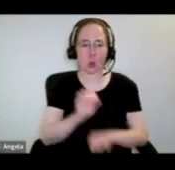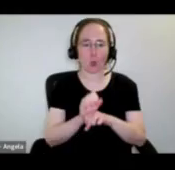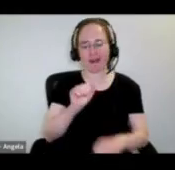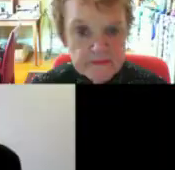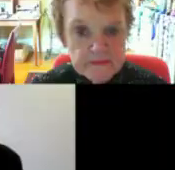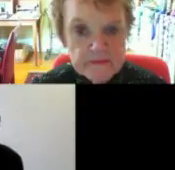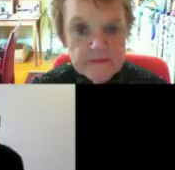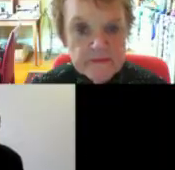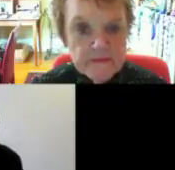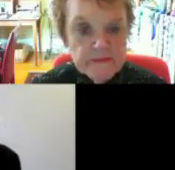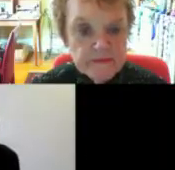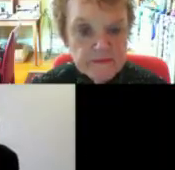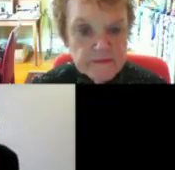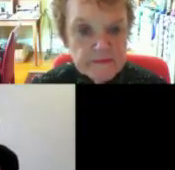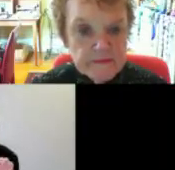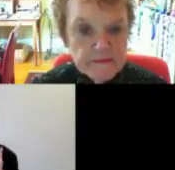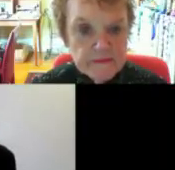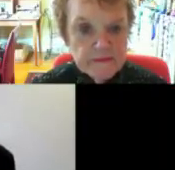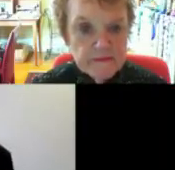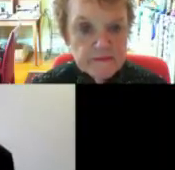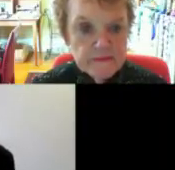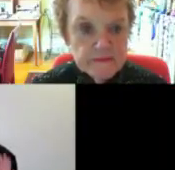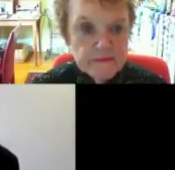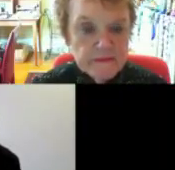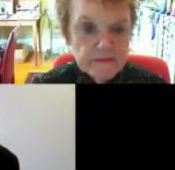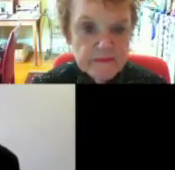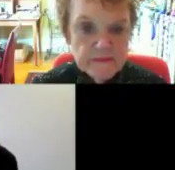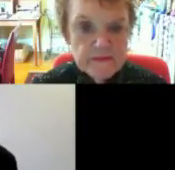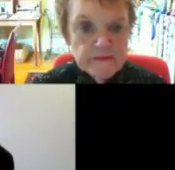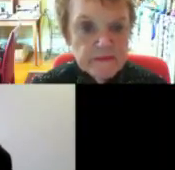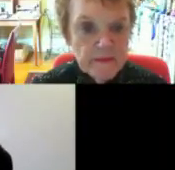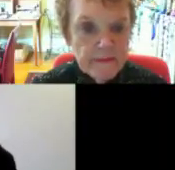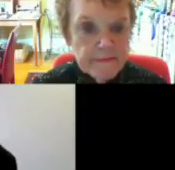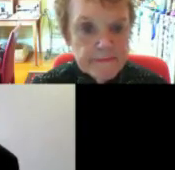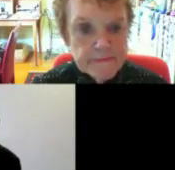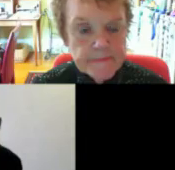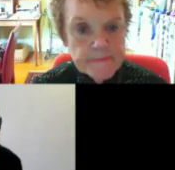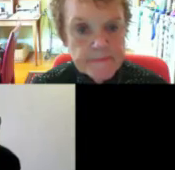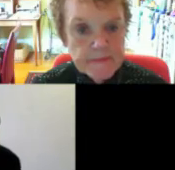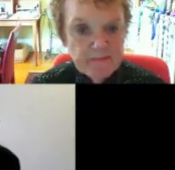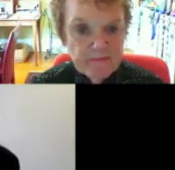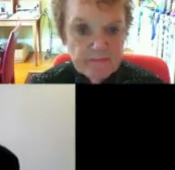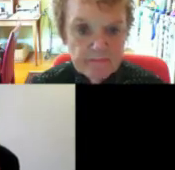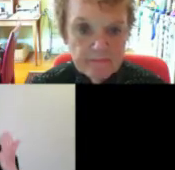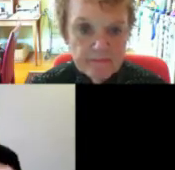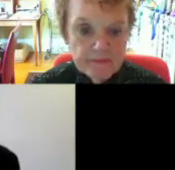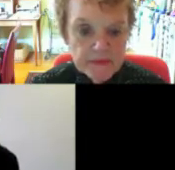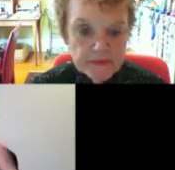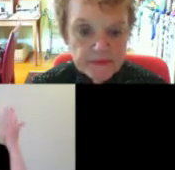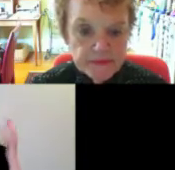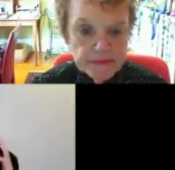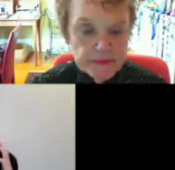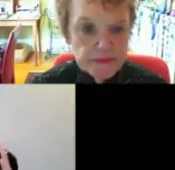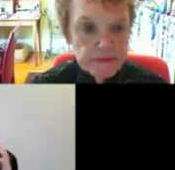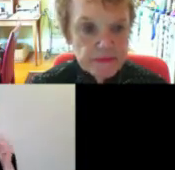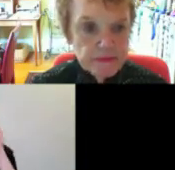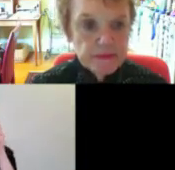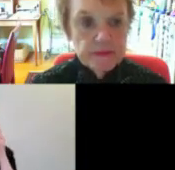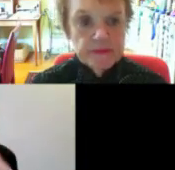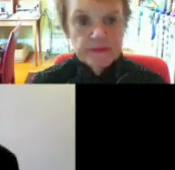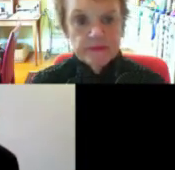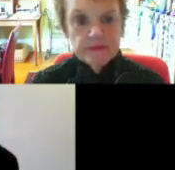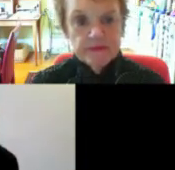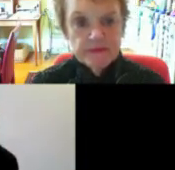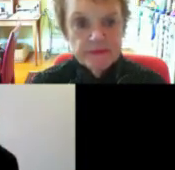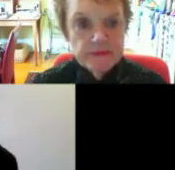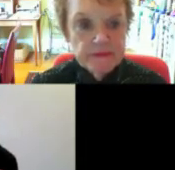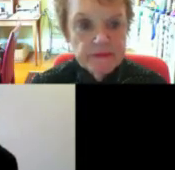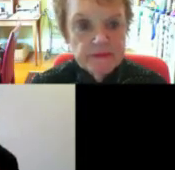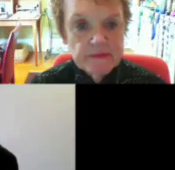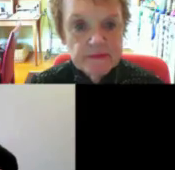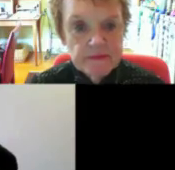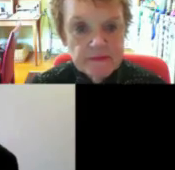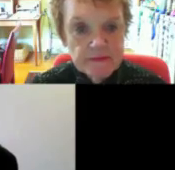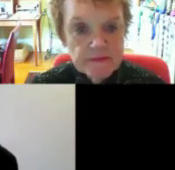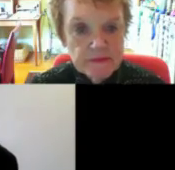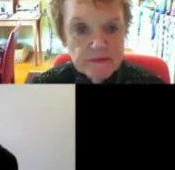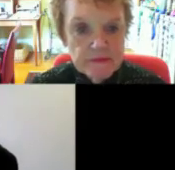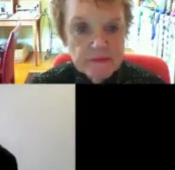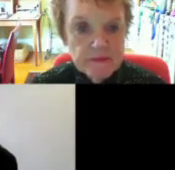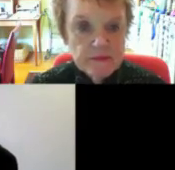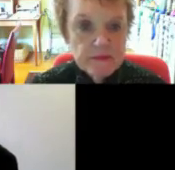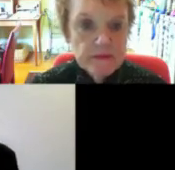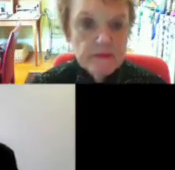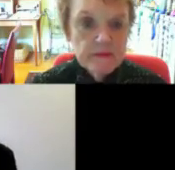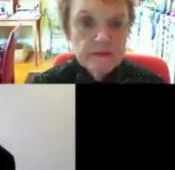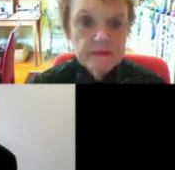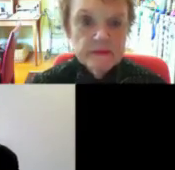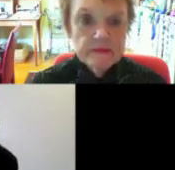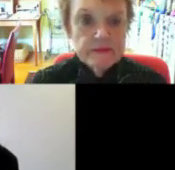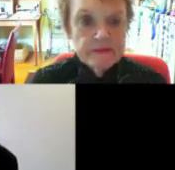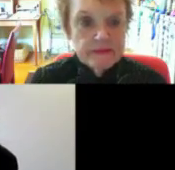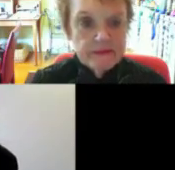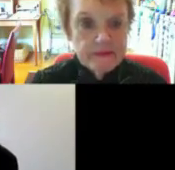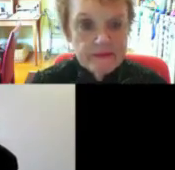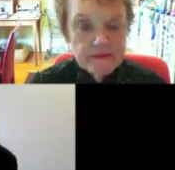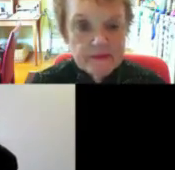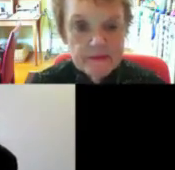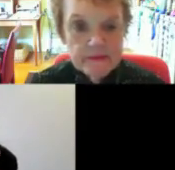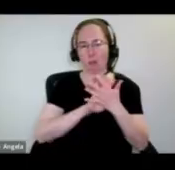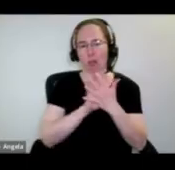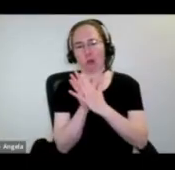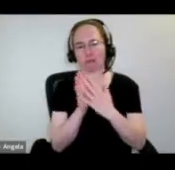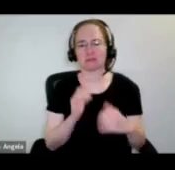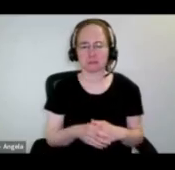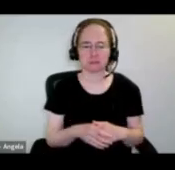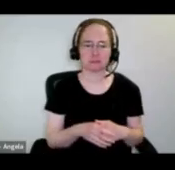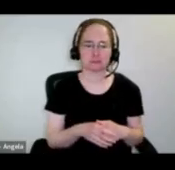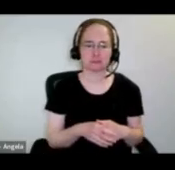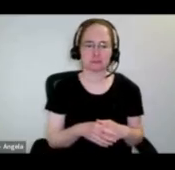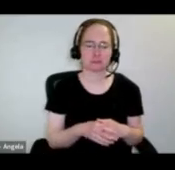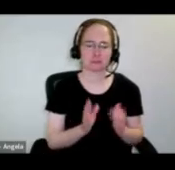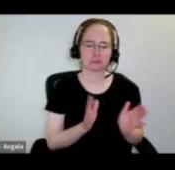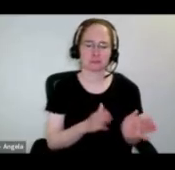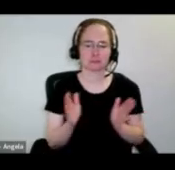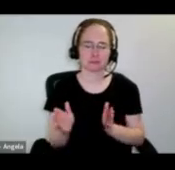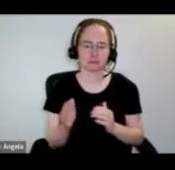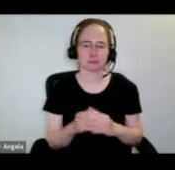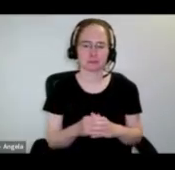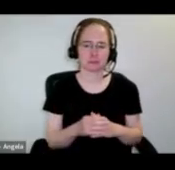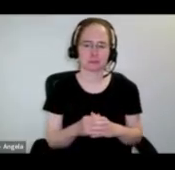Rosa Plasencia: Hi, everyone! My name is Rosa Placencia. I work at Advancing Stage, which is the Association for State Aging and Disability Agencies. I'm a woman in my early 40s with dark brown, wavy hair, glasses, and a blue sweater. You might see the cat that I have on my lap jumping up on from time to time, and my background is blurred.